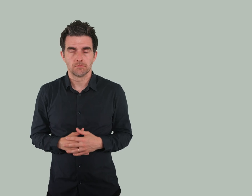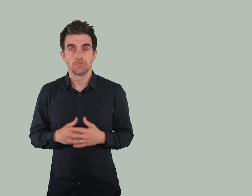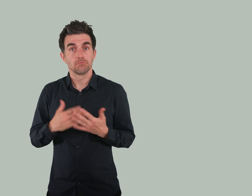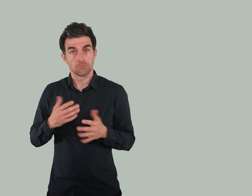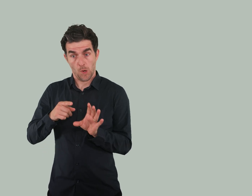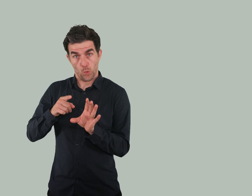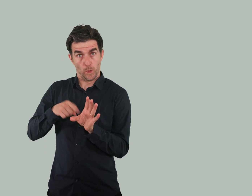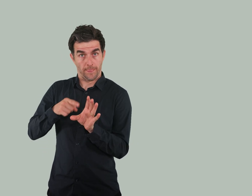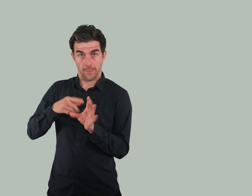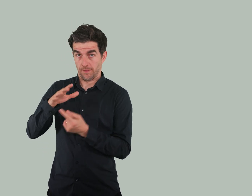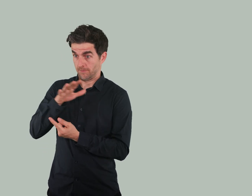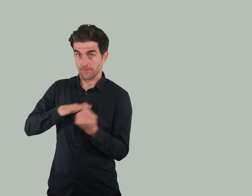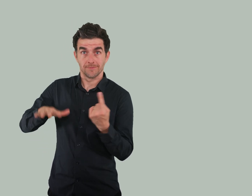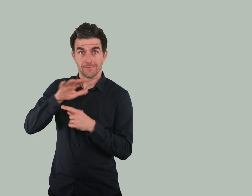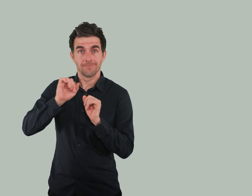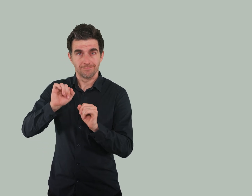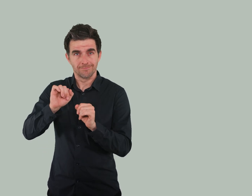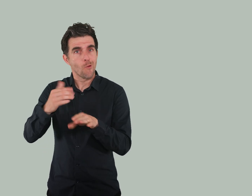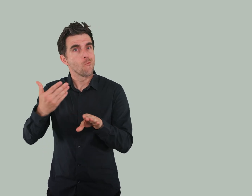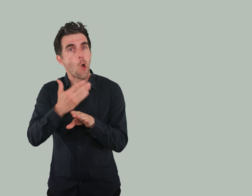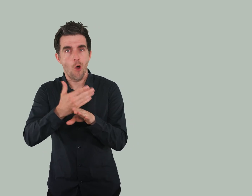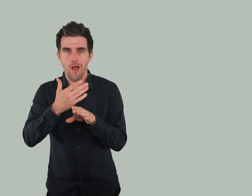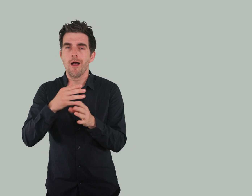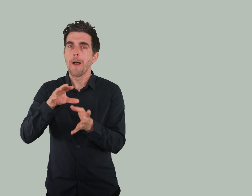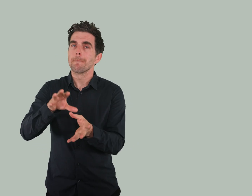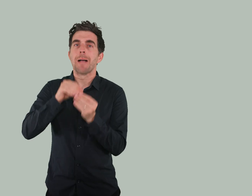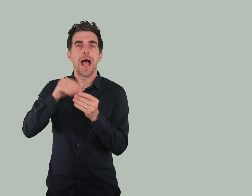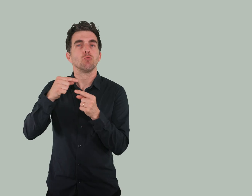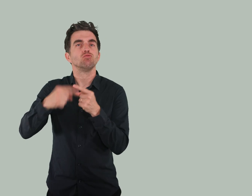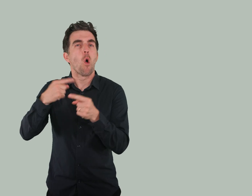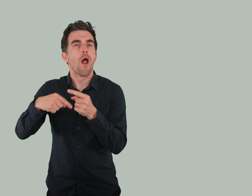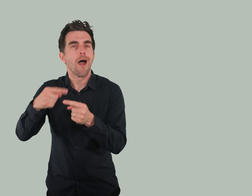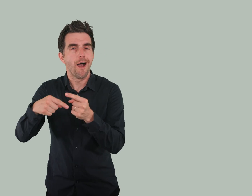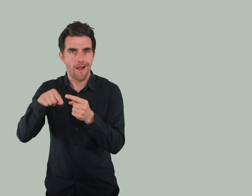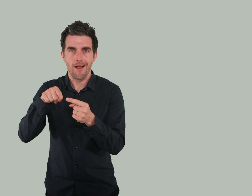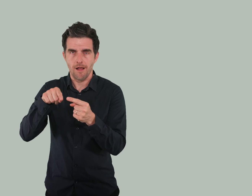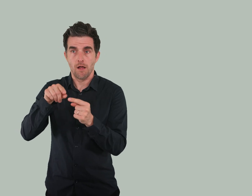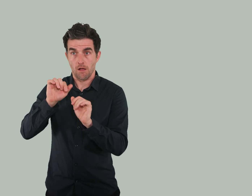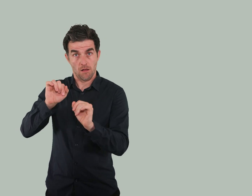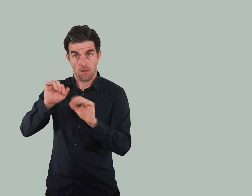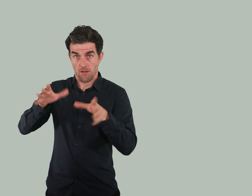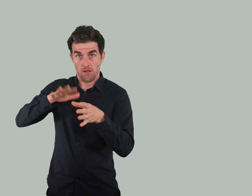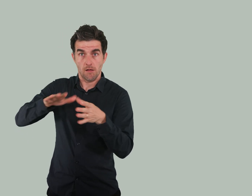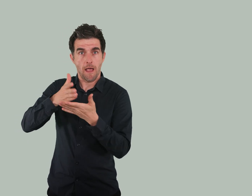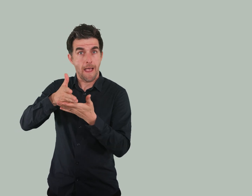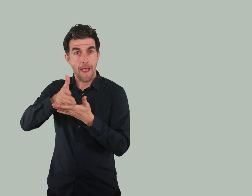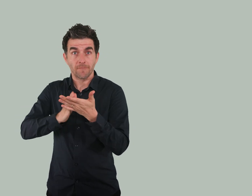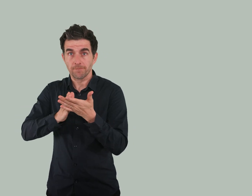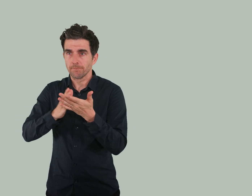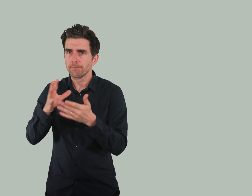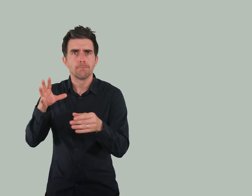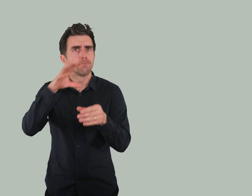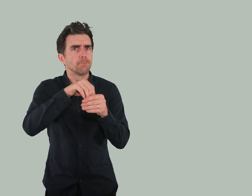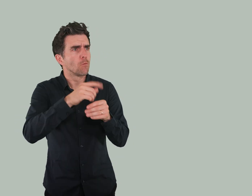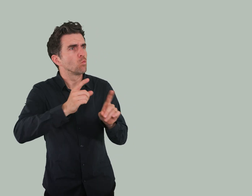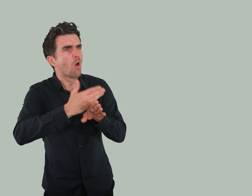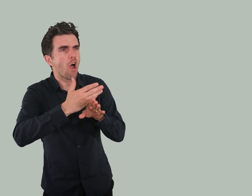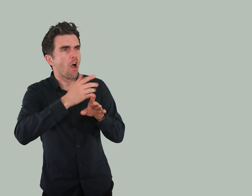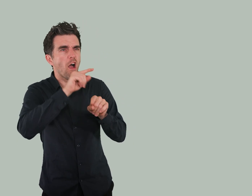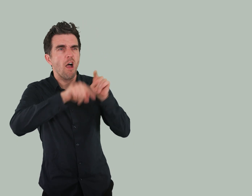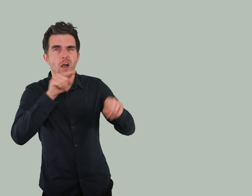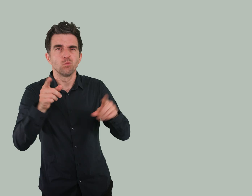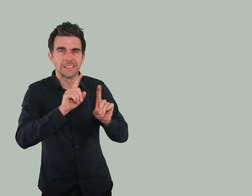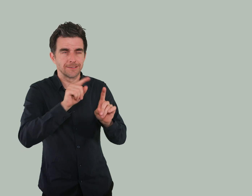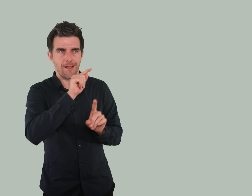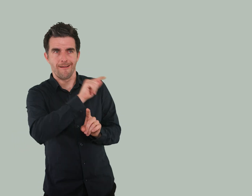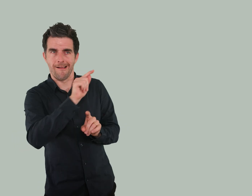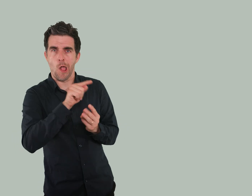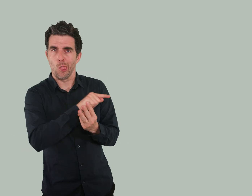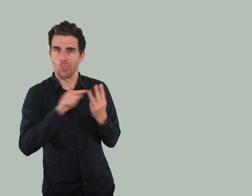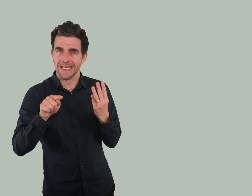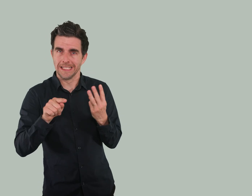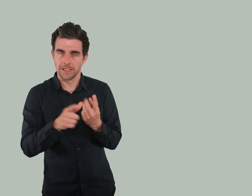236. Half of all youth payroll employment is concentrated in just three sectors: